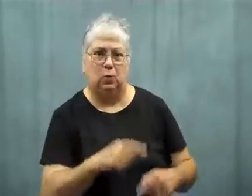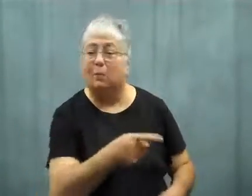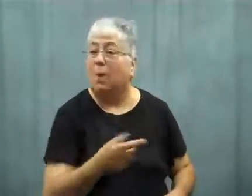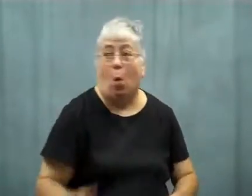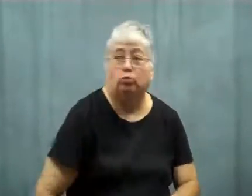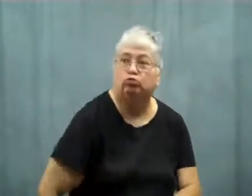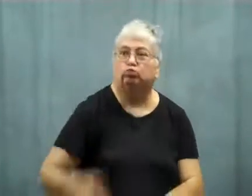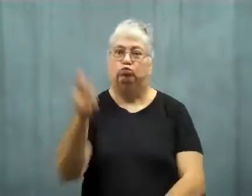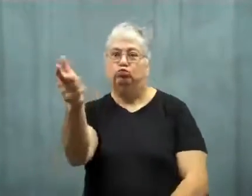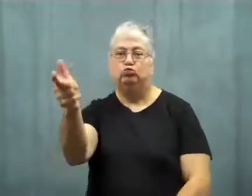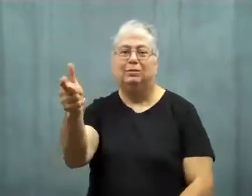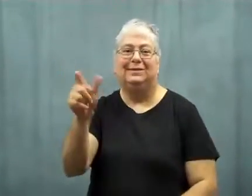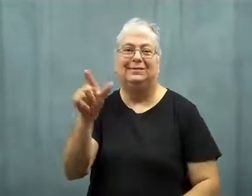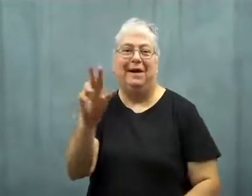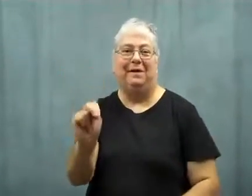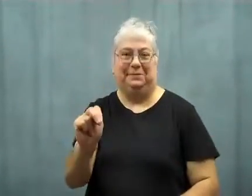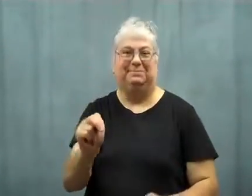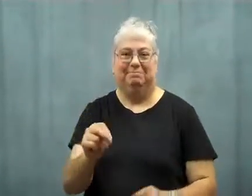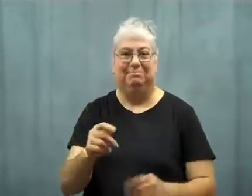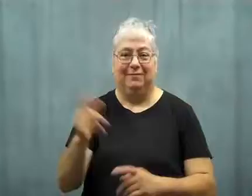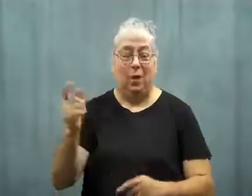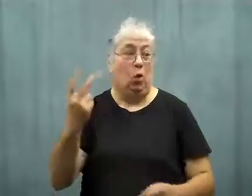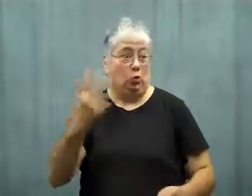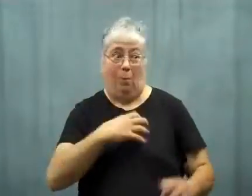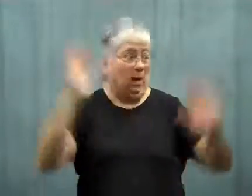He pulled out his gun and pointed it at them.